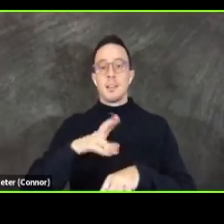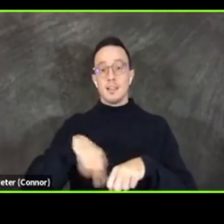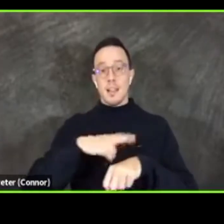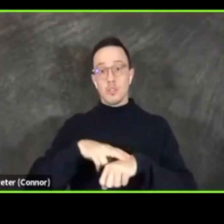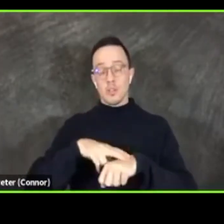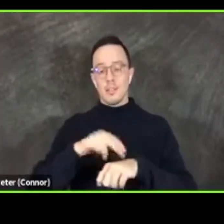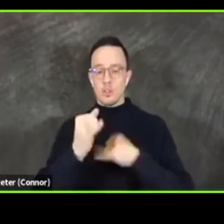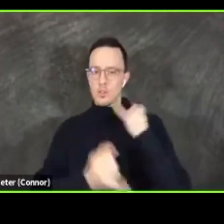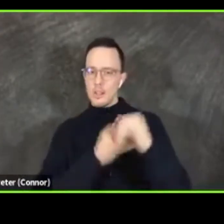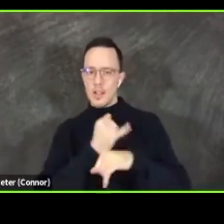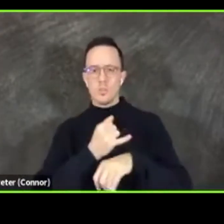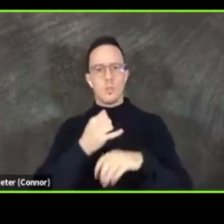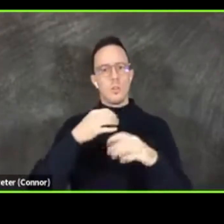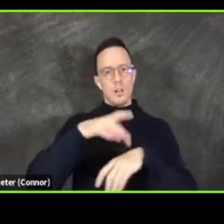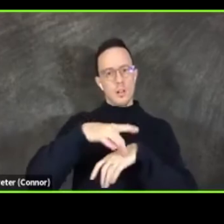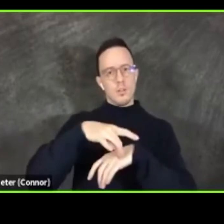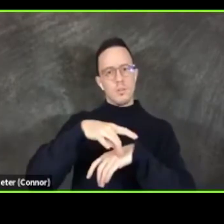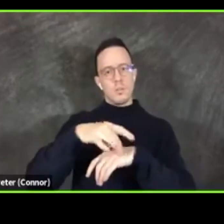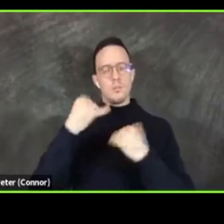OF A GLOBAL HEALTH CRISIS AND THE NEED